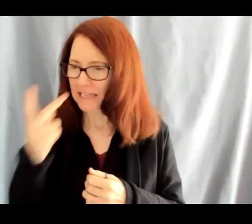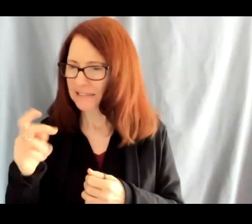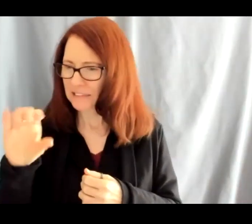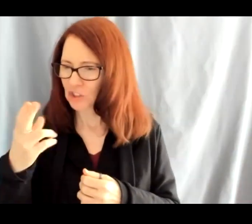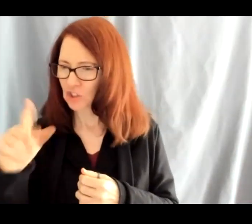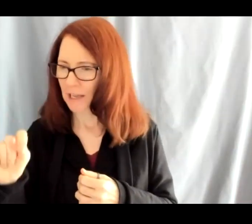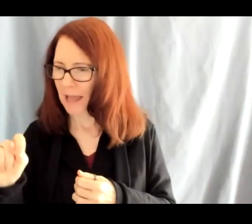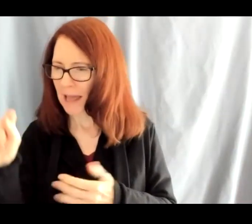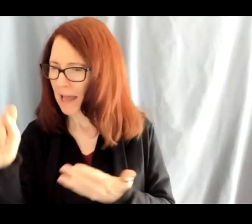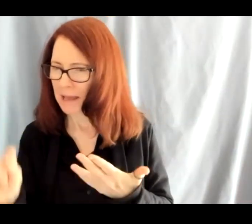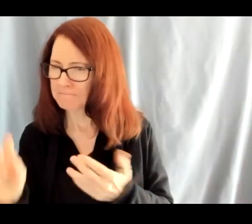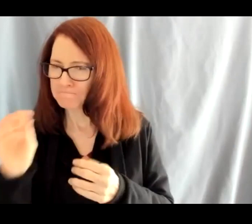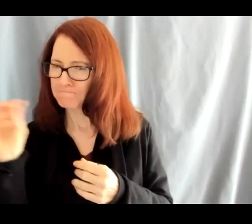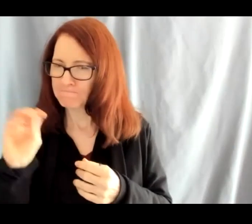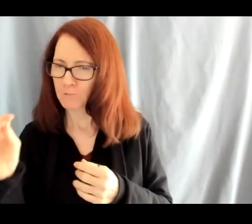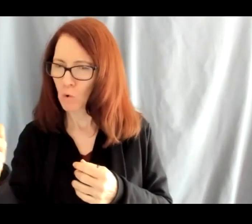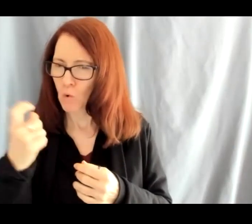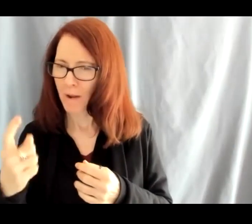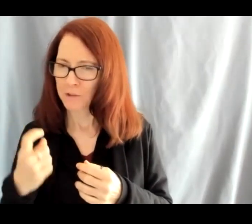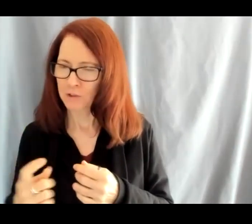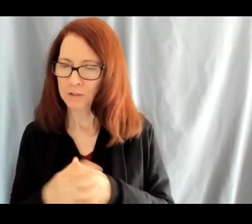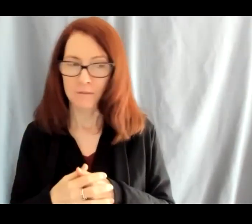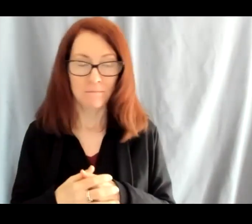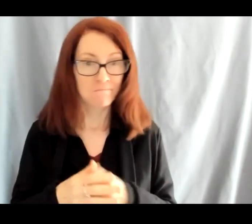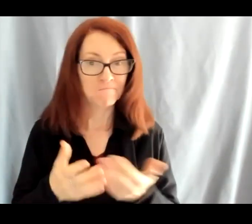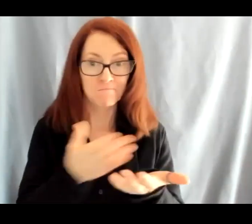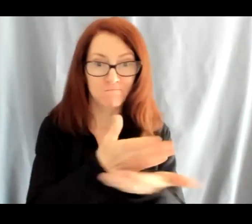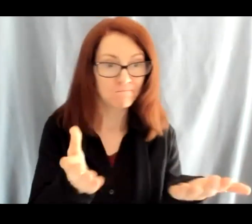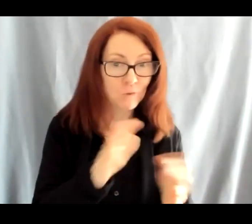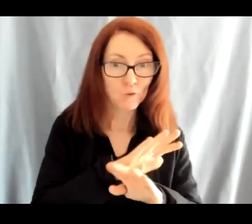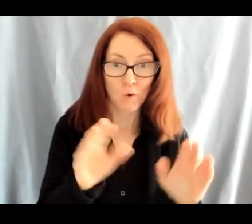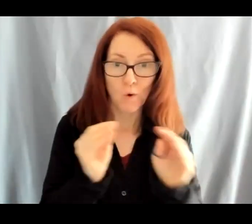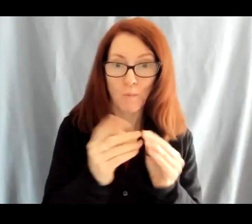and if they're aren't any more questions I can let you go early